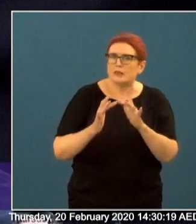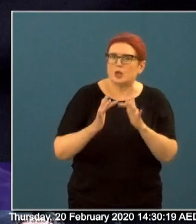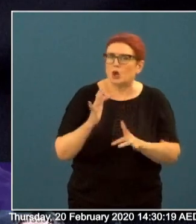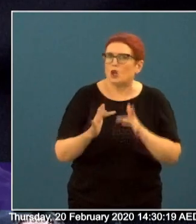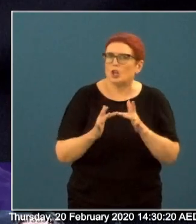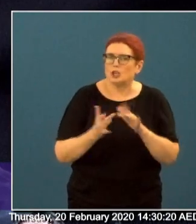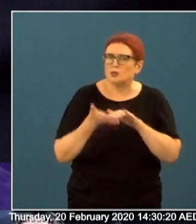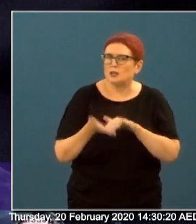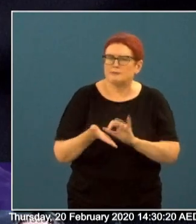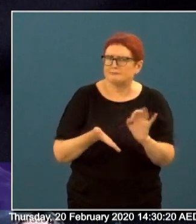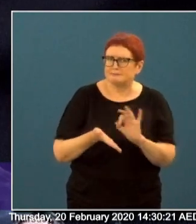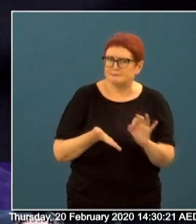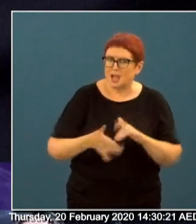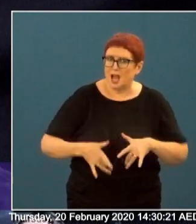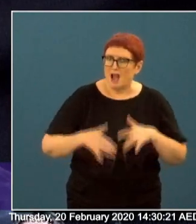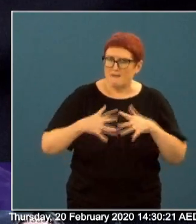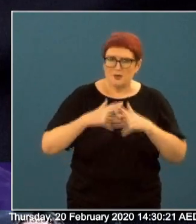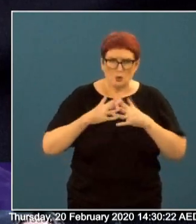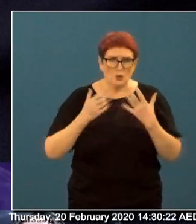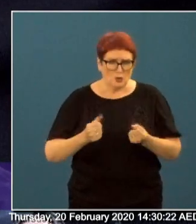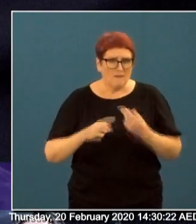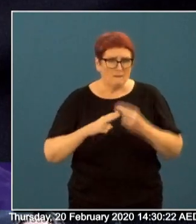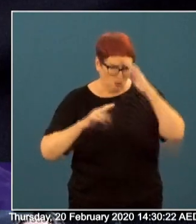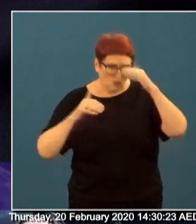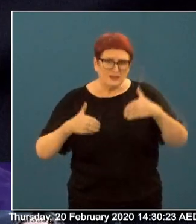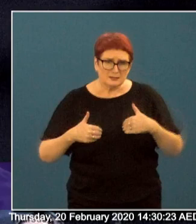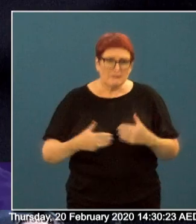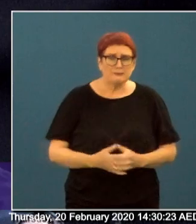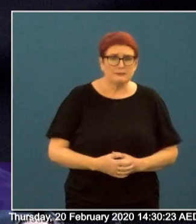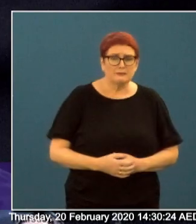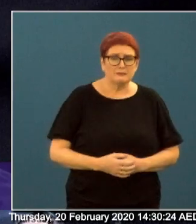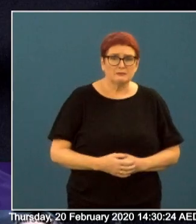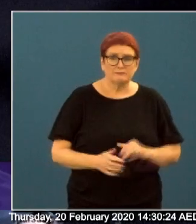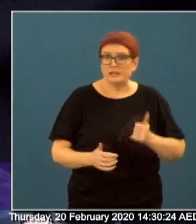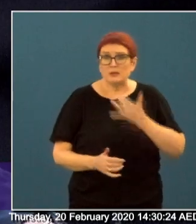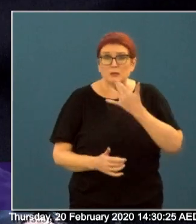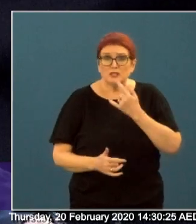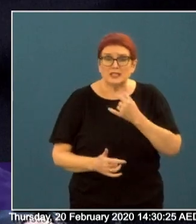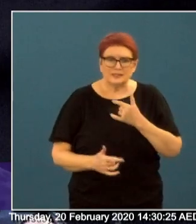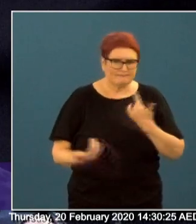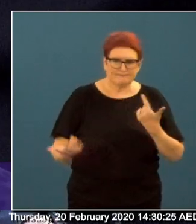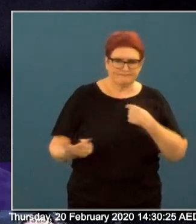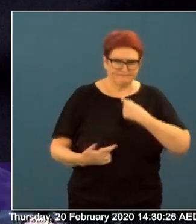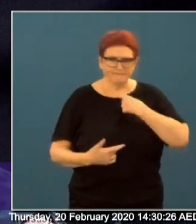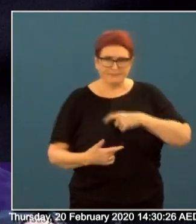would be very beneficial to people, particularly if you're someone who struggles to access services in a conventional manner.